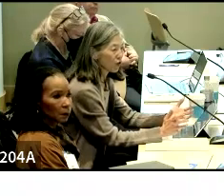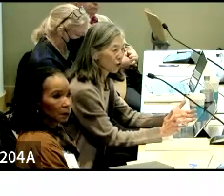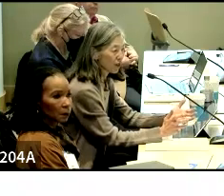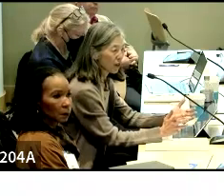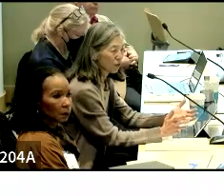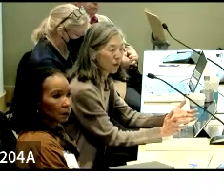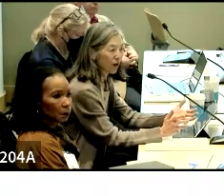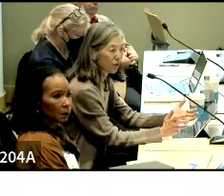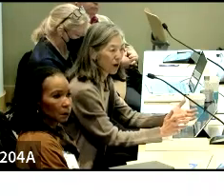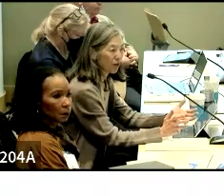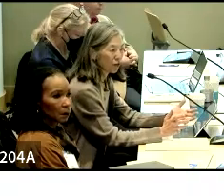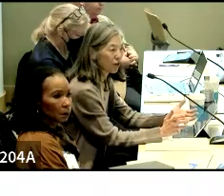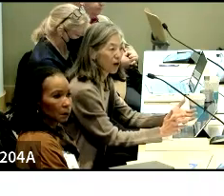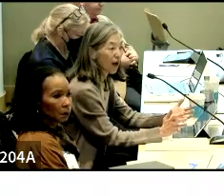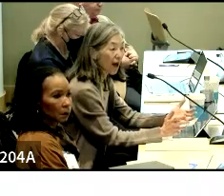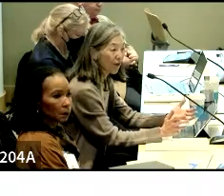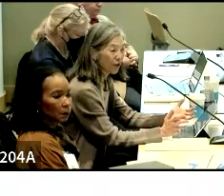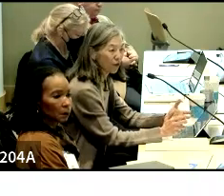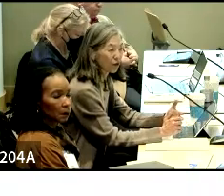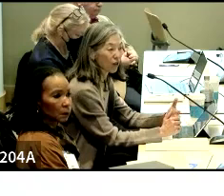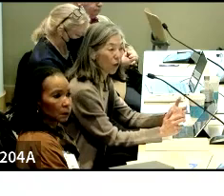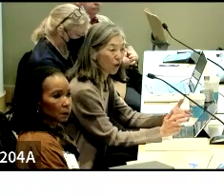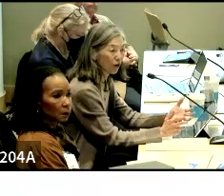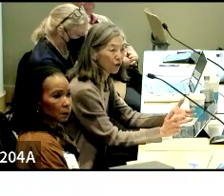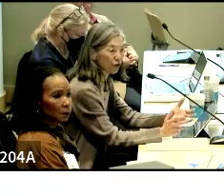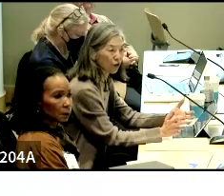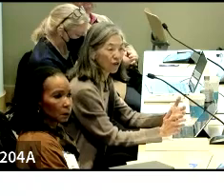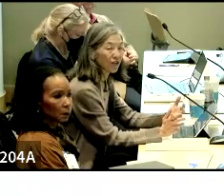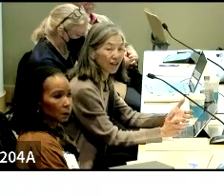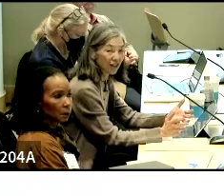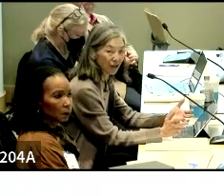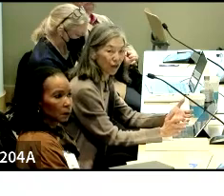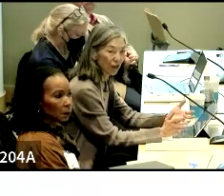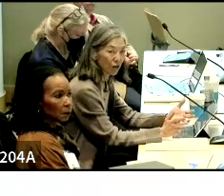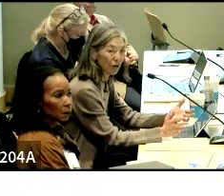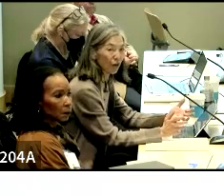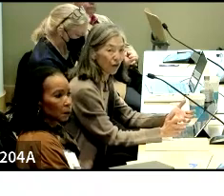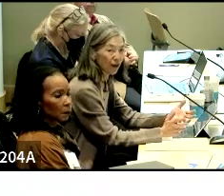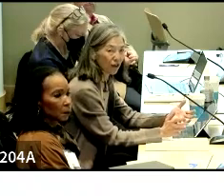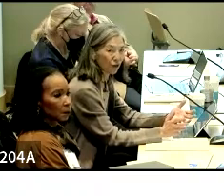ensuring that those public health departments have the core infrastructure that's necessary for them to be effective.